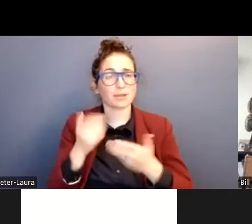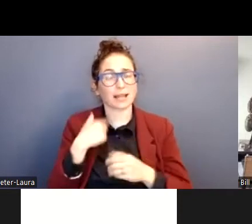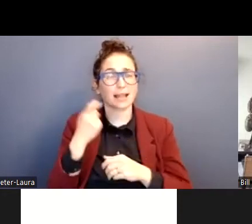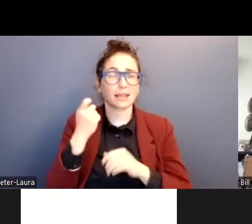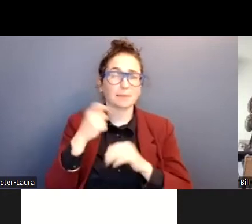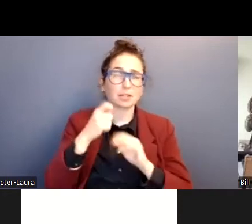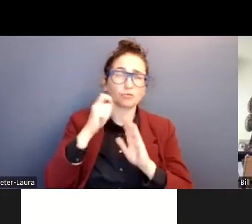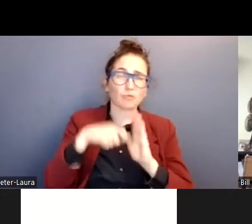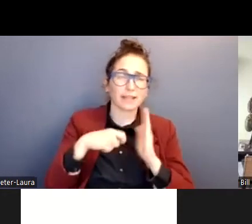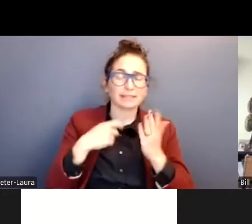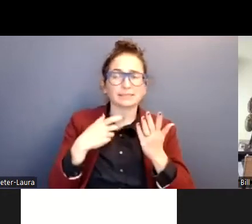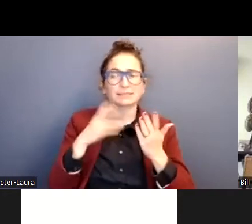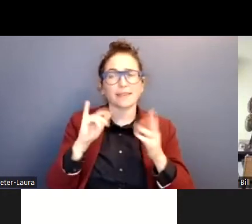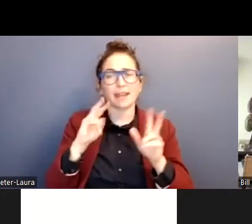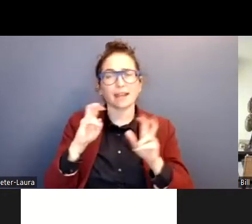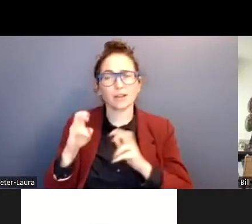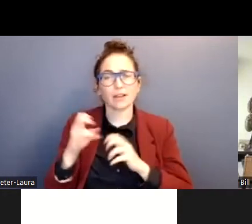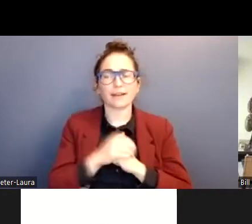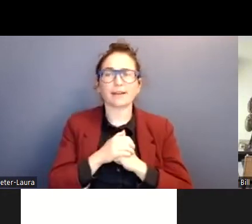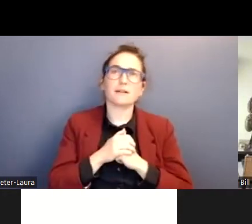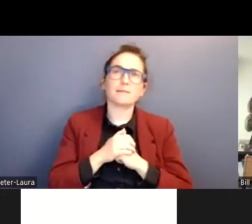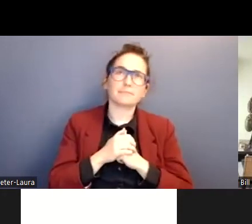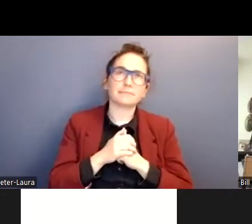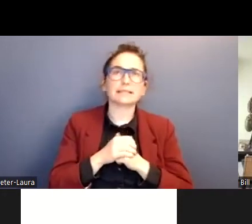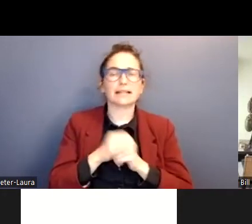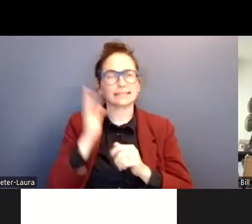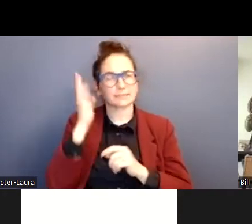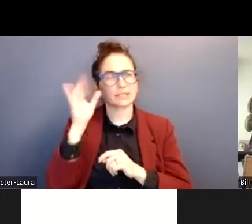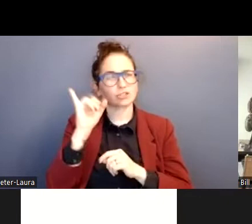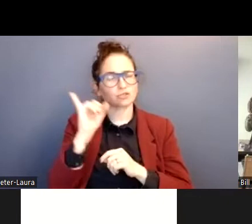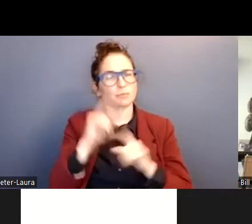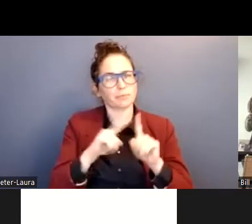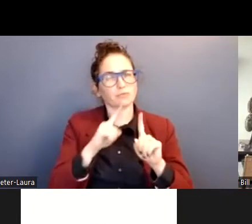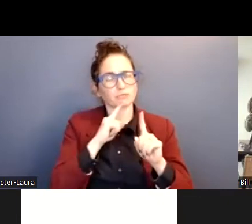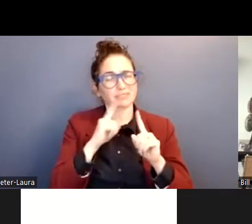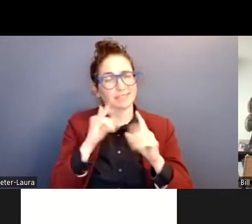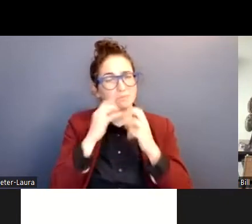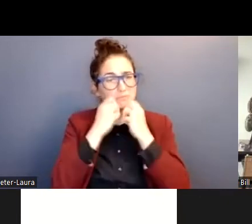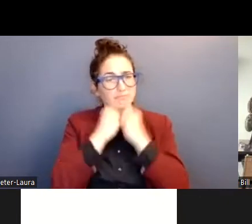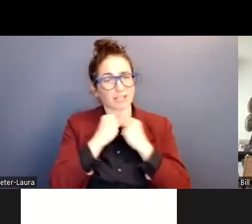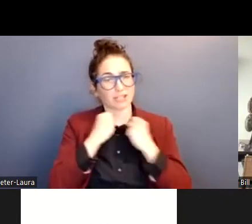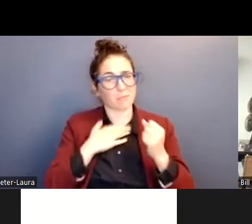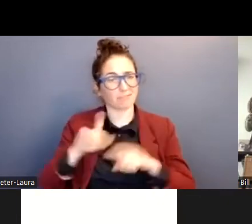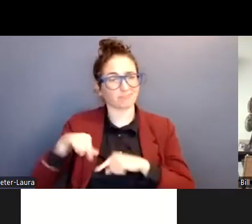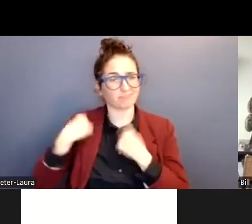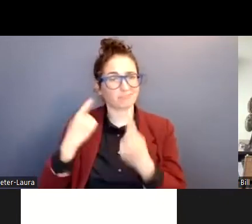area and speaking, but it's been a passion of mine for a long time, mostly because for a long